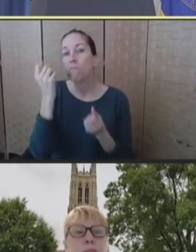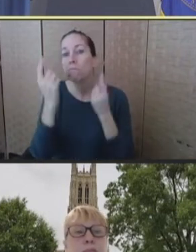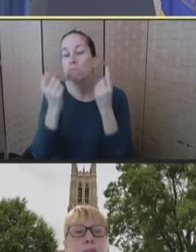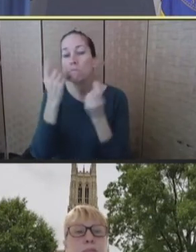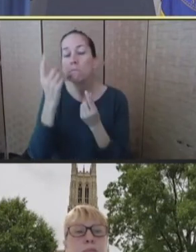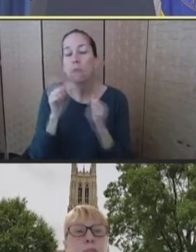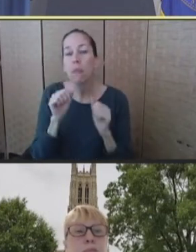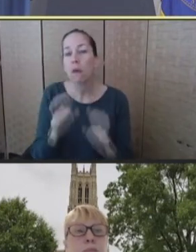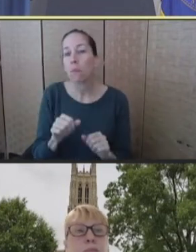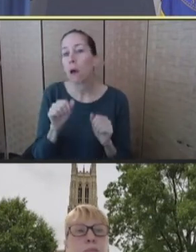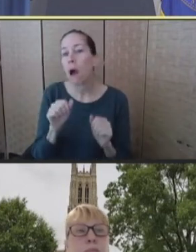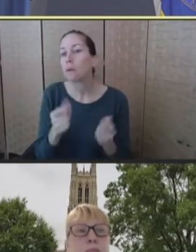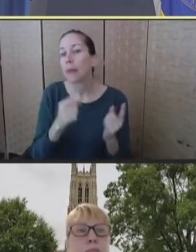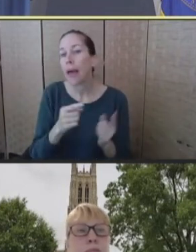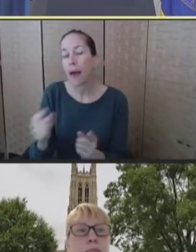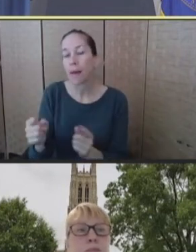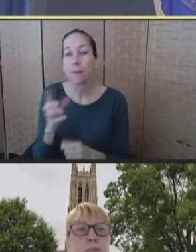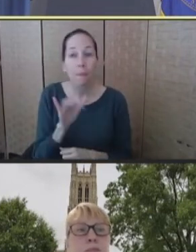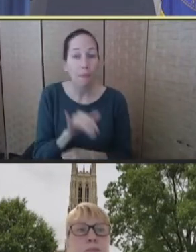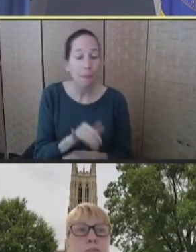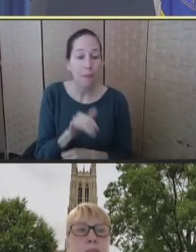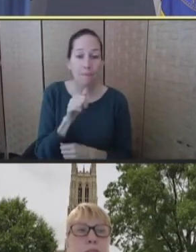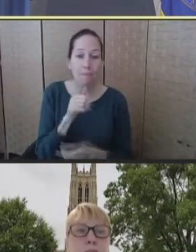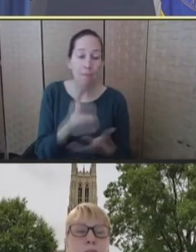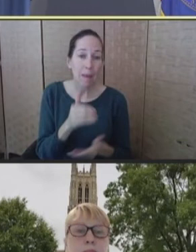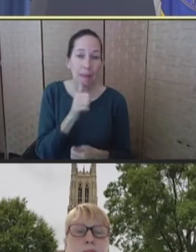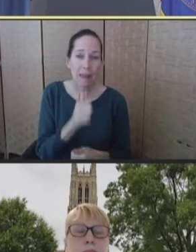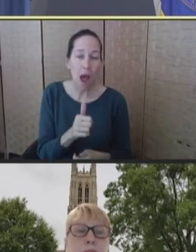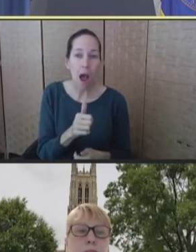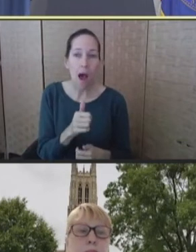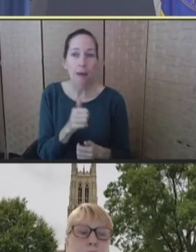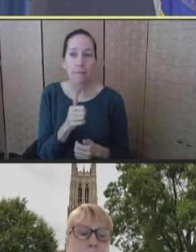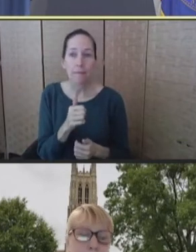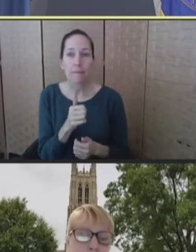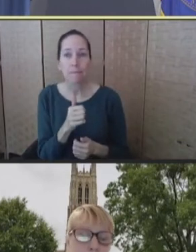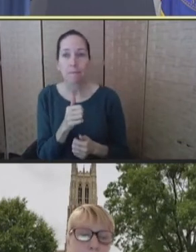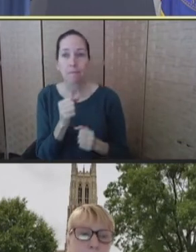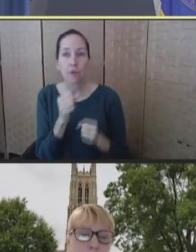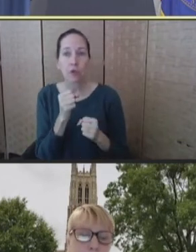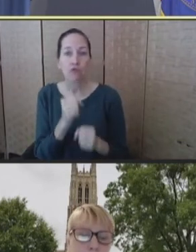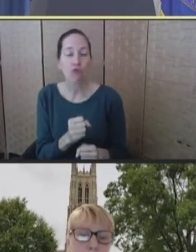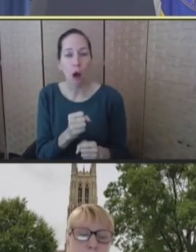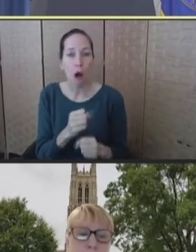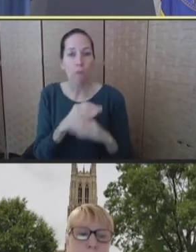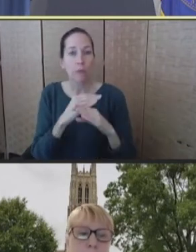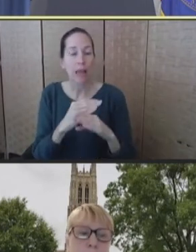And that this may not be so much of a protection against infection and the inflammation resulting